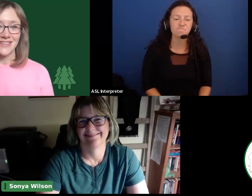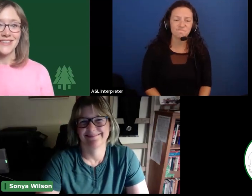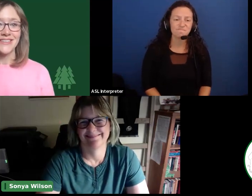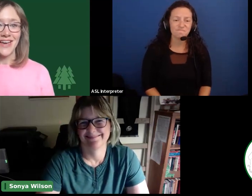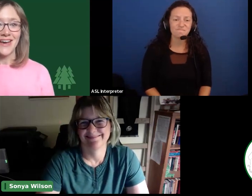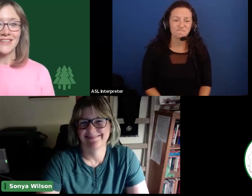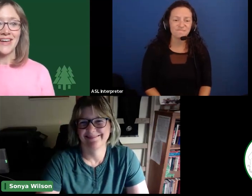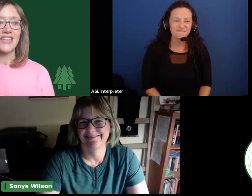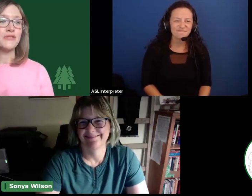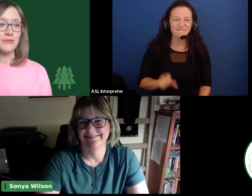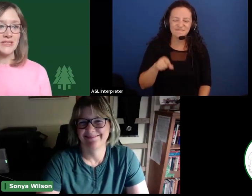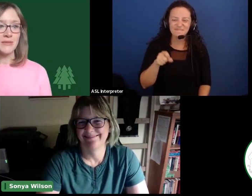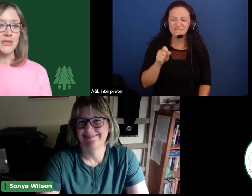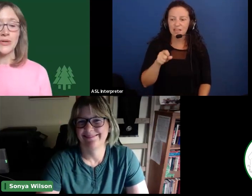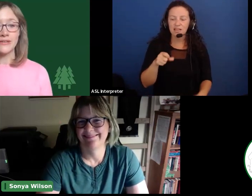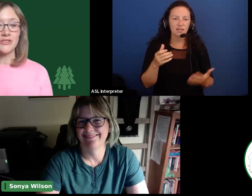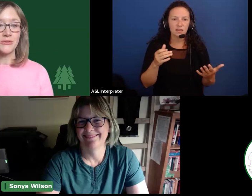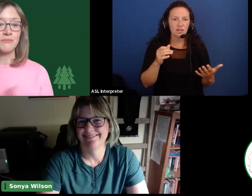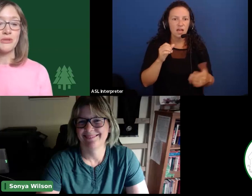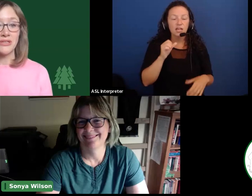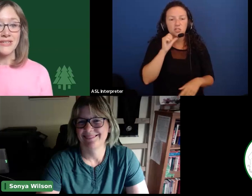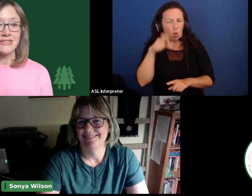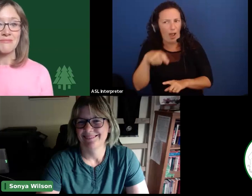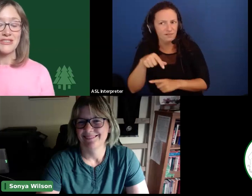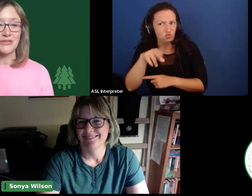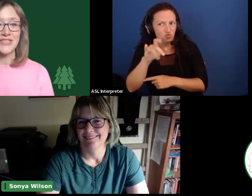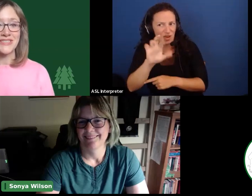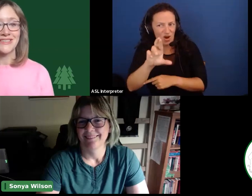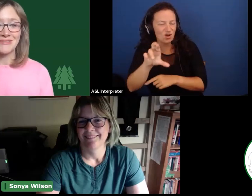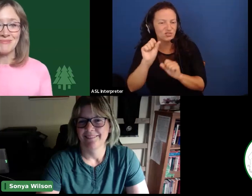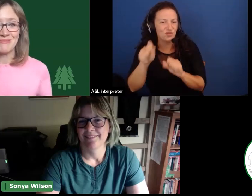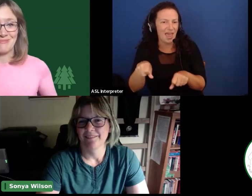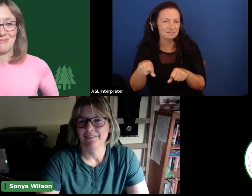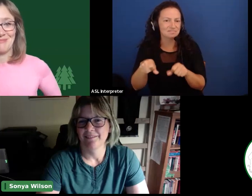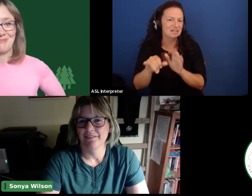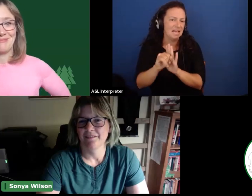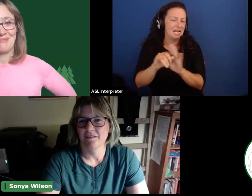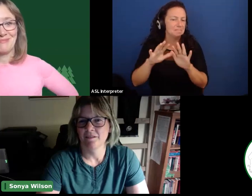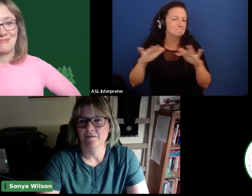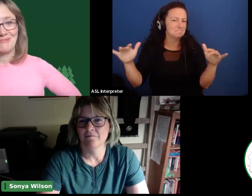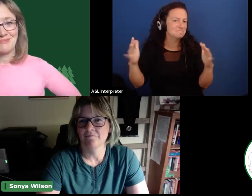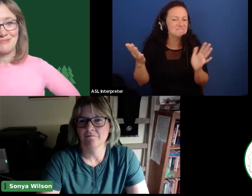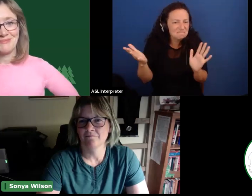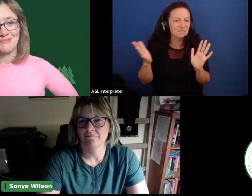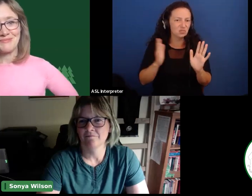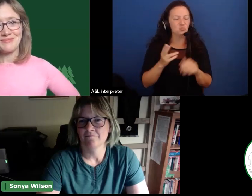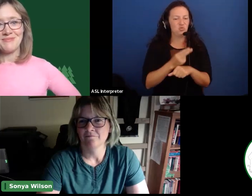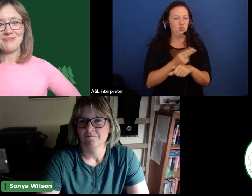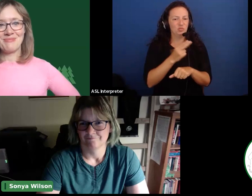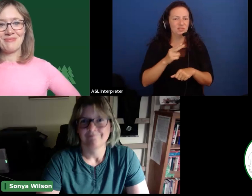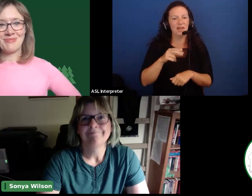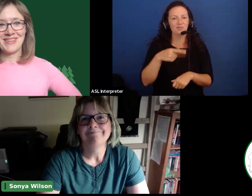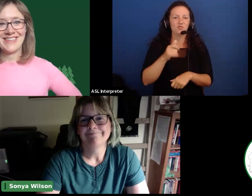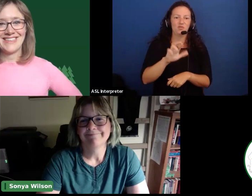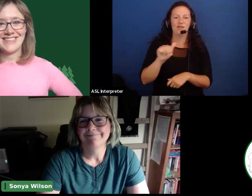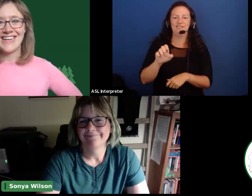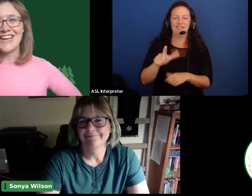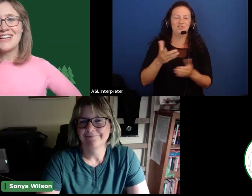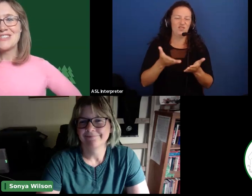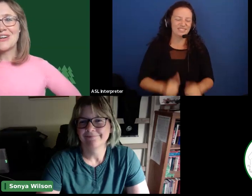Yeah, yeah, and you don't need to be queer to utilize that service.